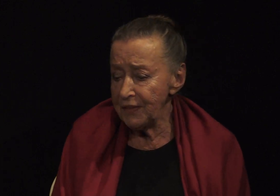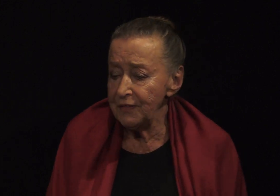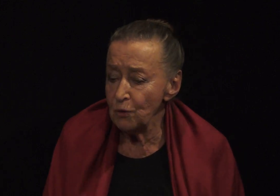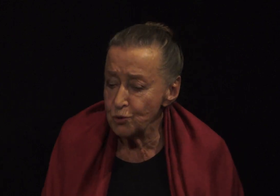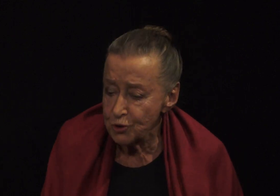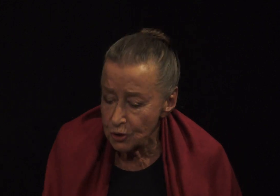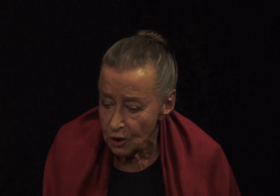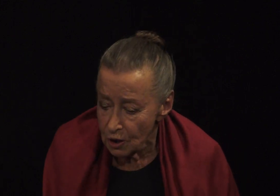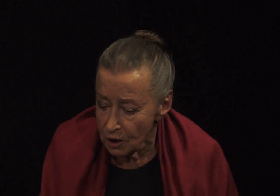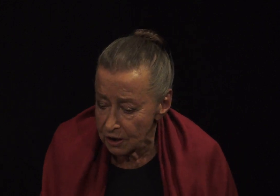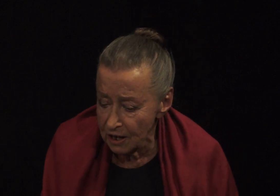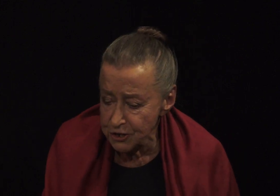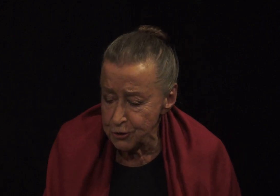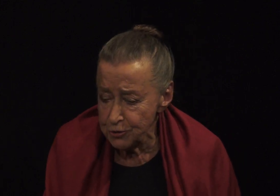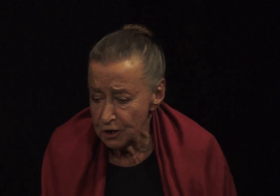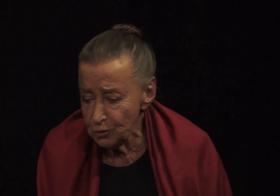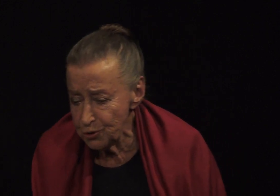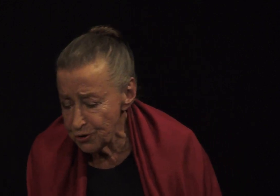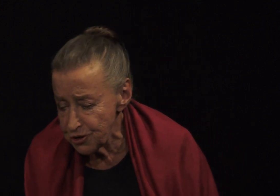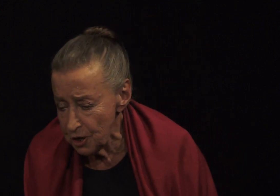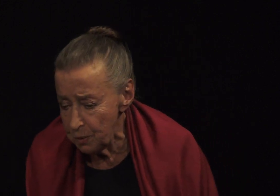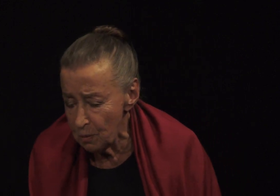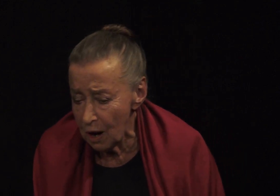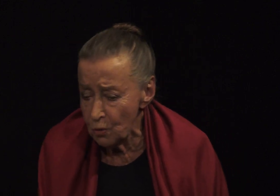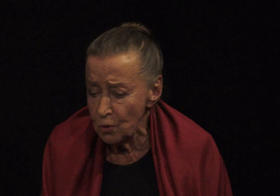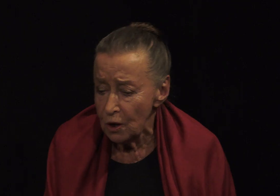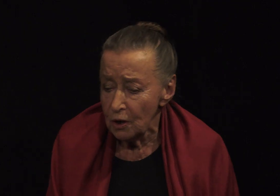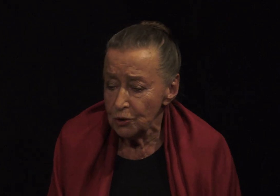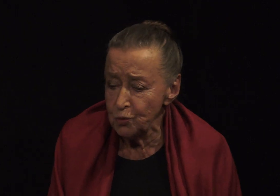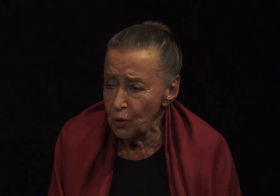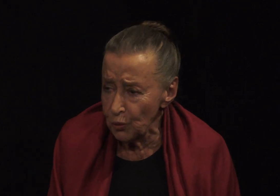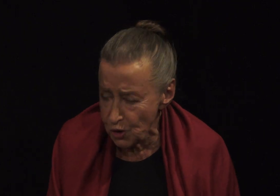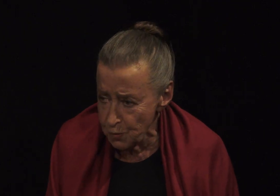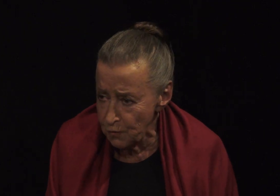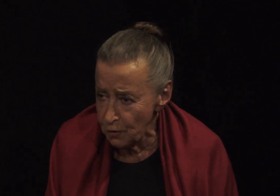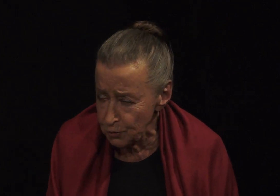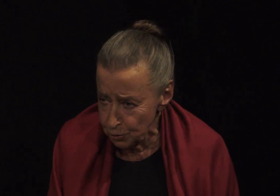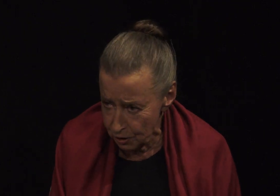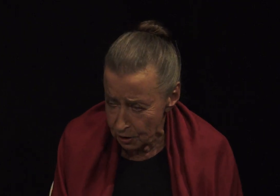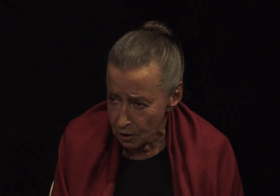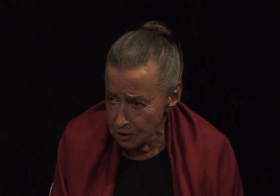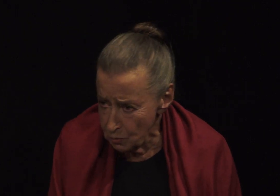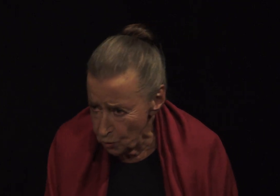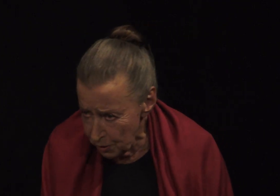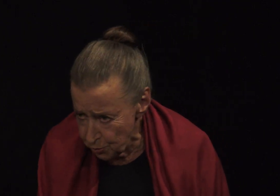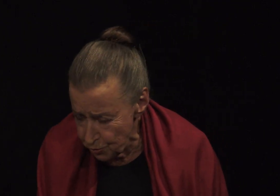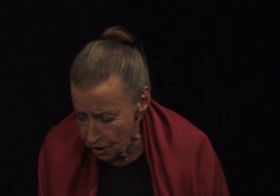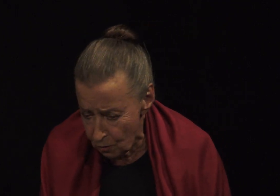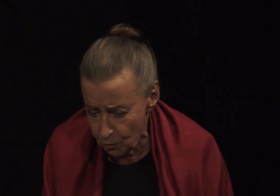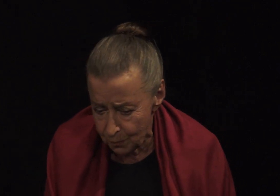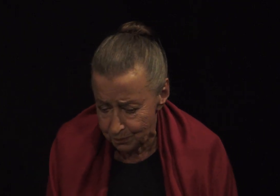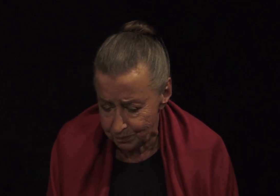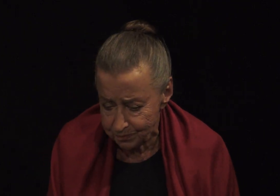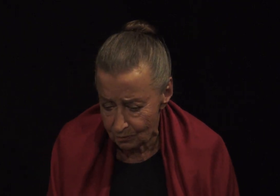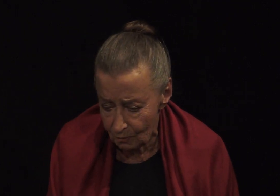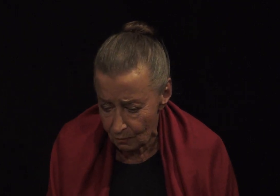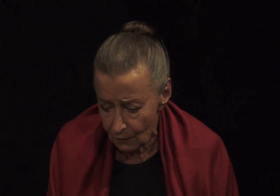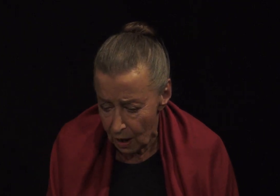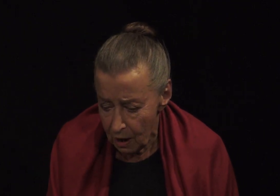The talk, from which Tadeusz was excluded, bored him to tears. He paced about and brooded.